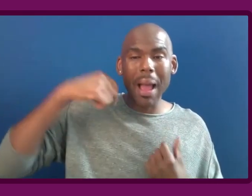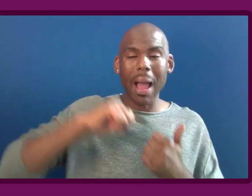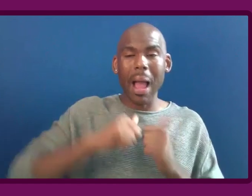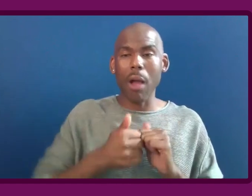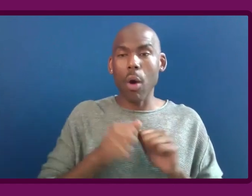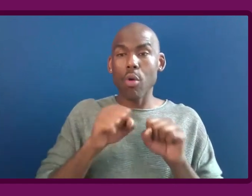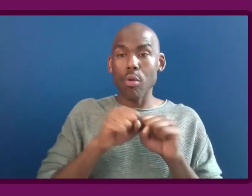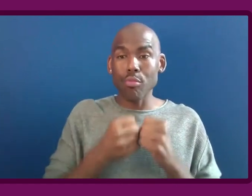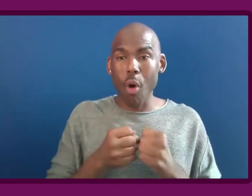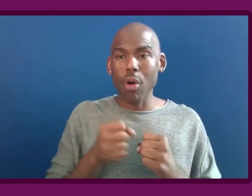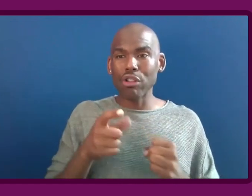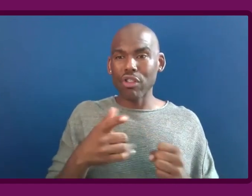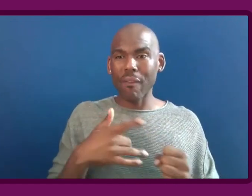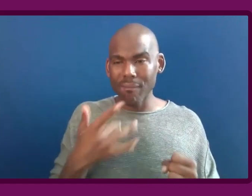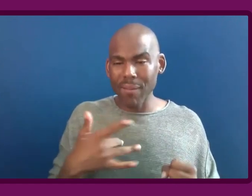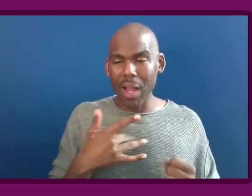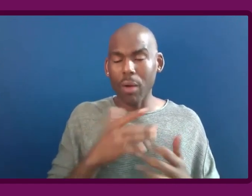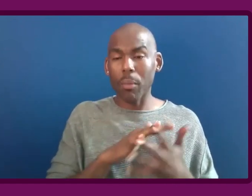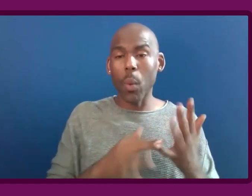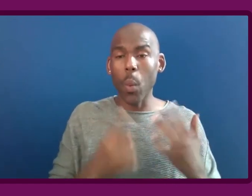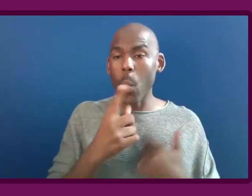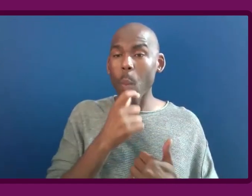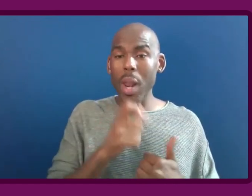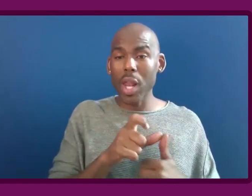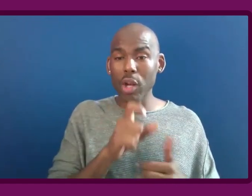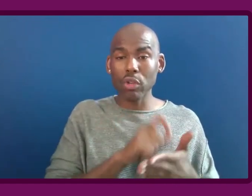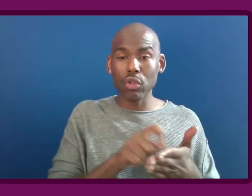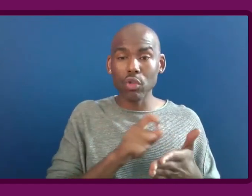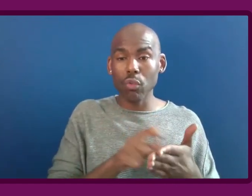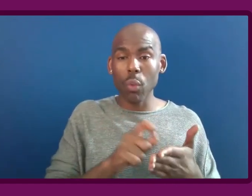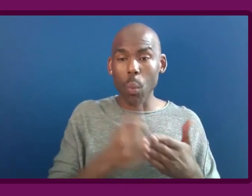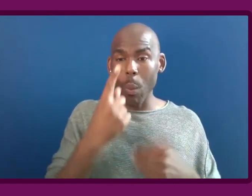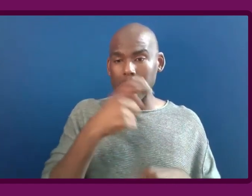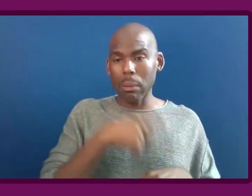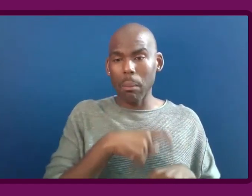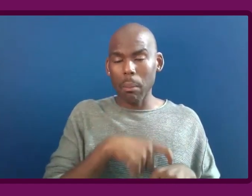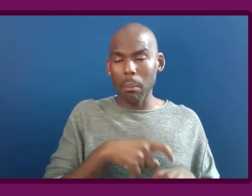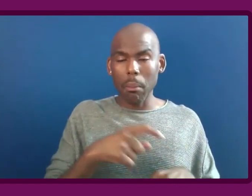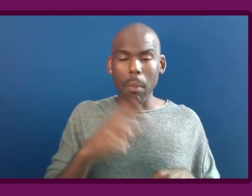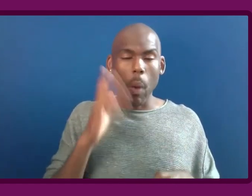I felt that's the way I was going to feel forever, in my life. Then I stopped and I